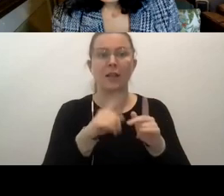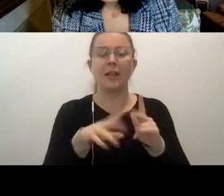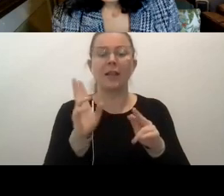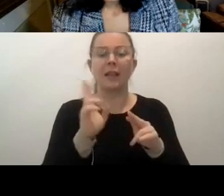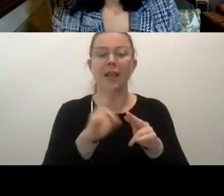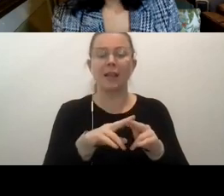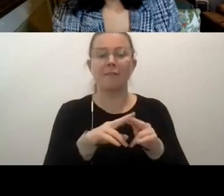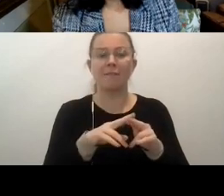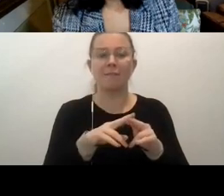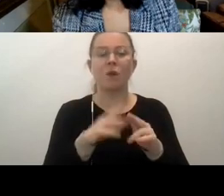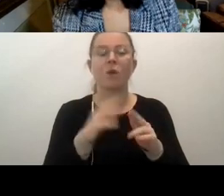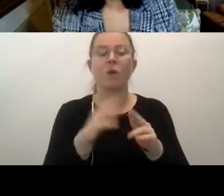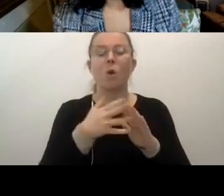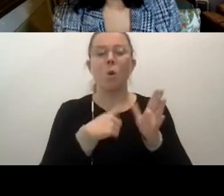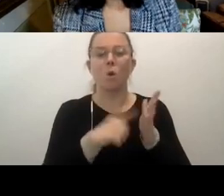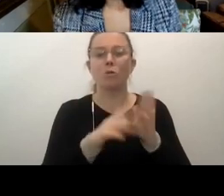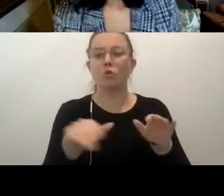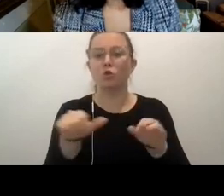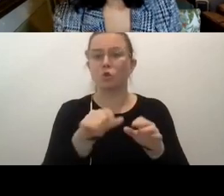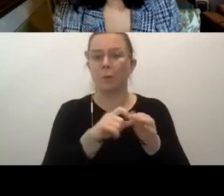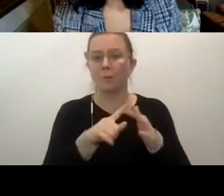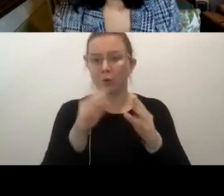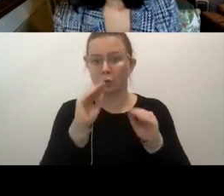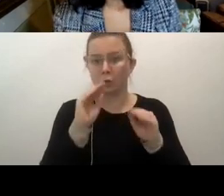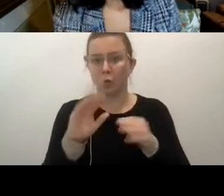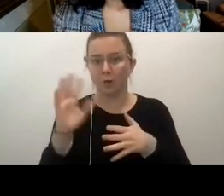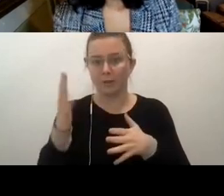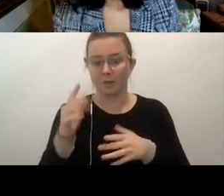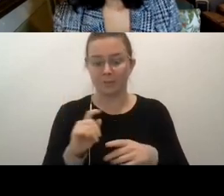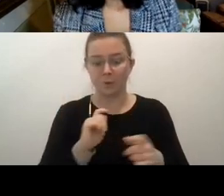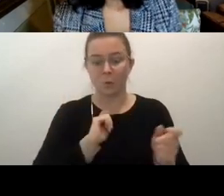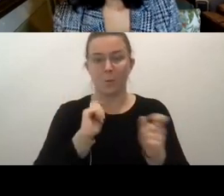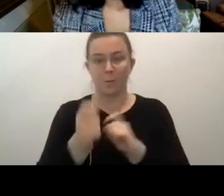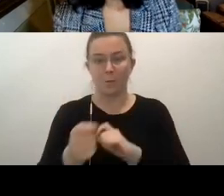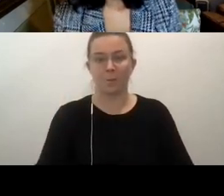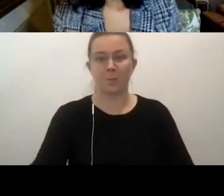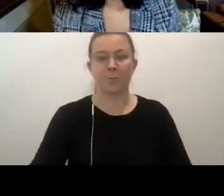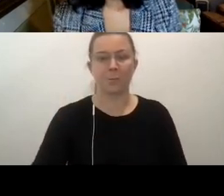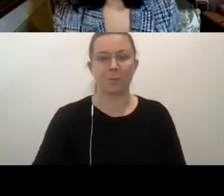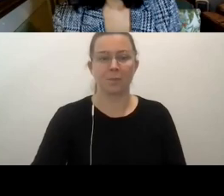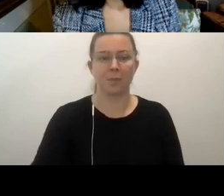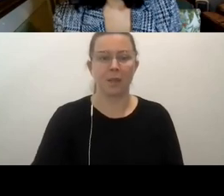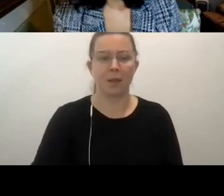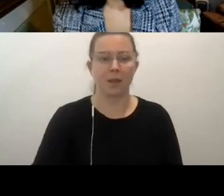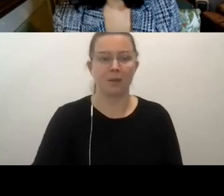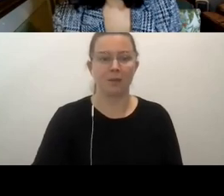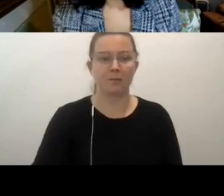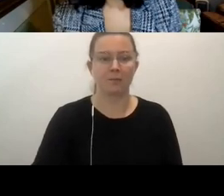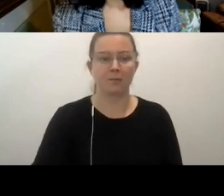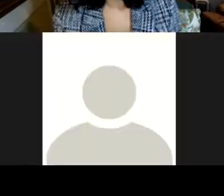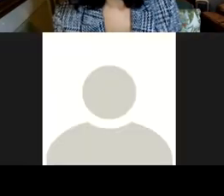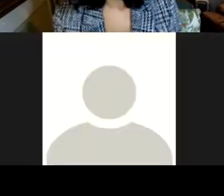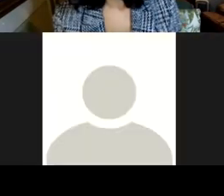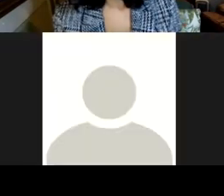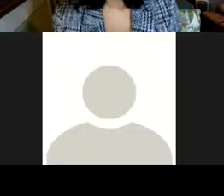Should all children be taught Auslan? Yeah, I think that having Auslan, I mean, a lot of